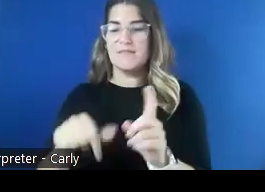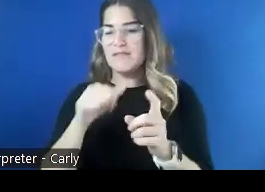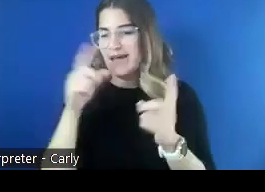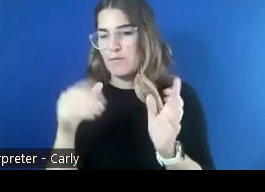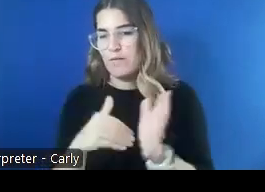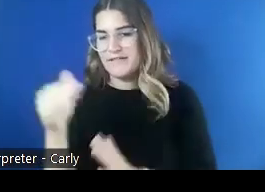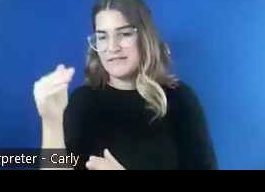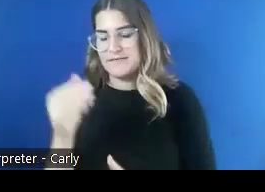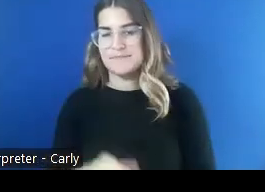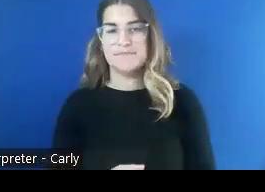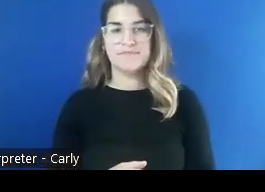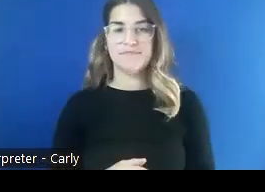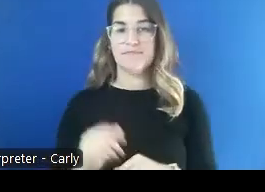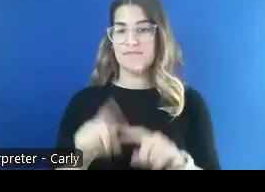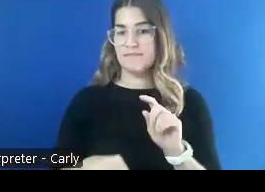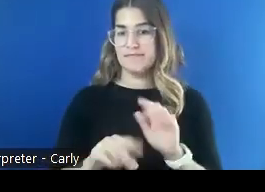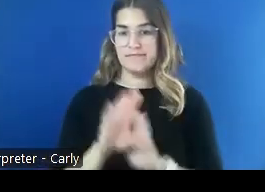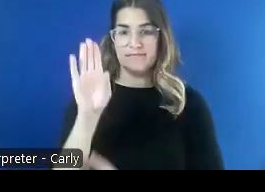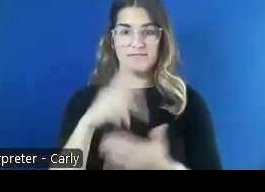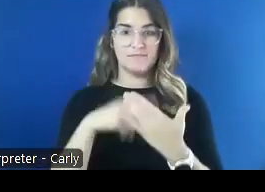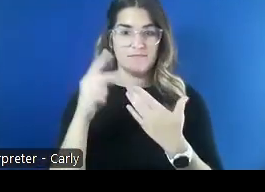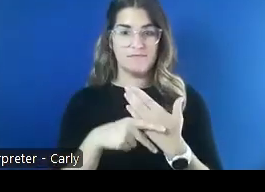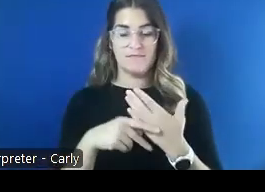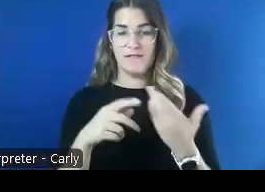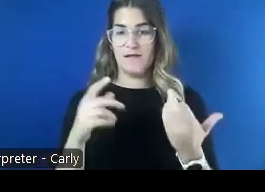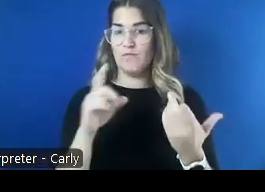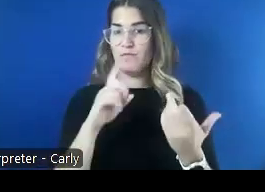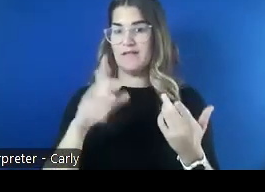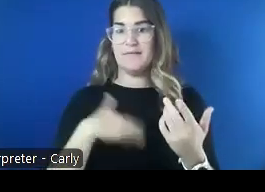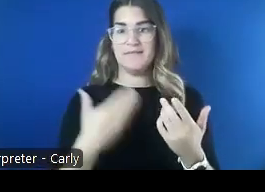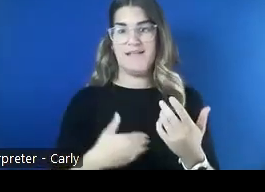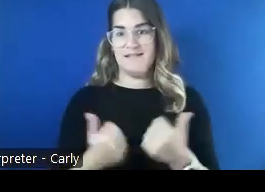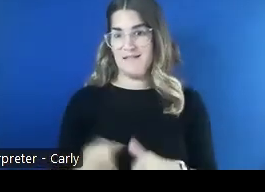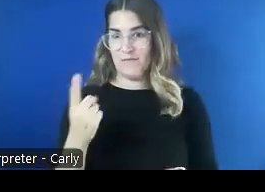you can't build a program around the one thing that really upsets everyone every six months so